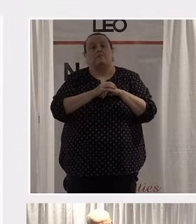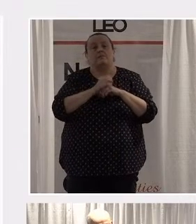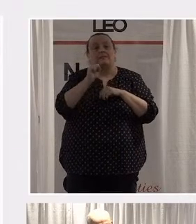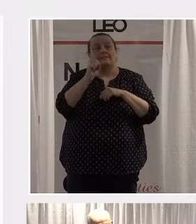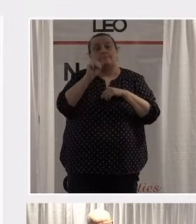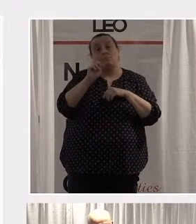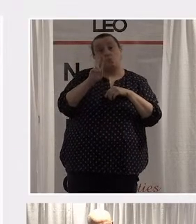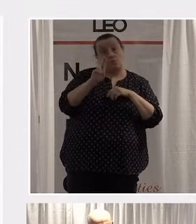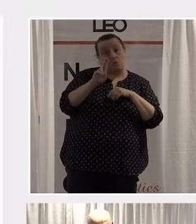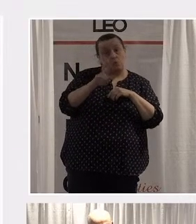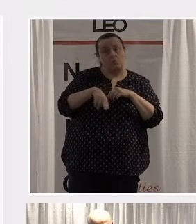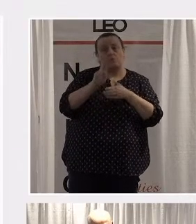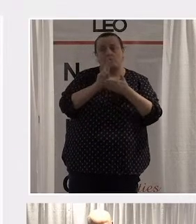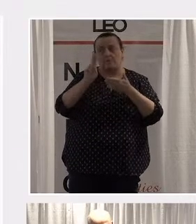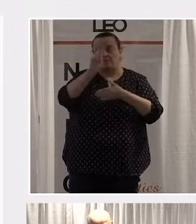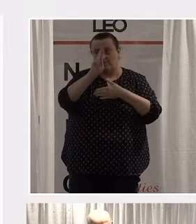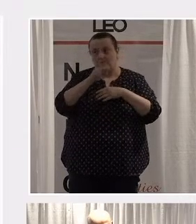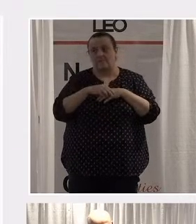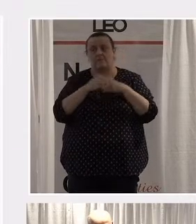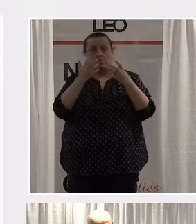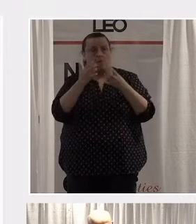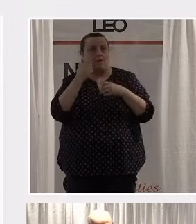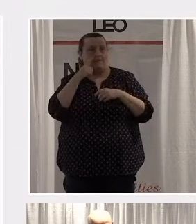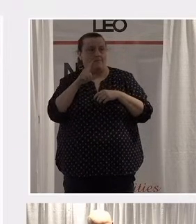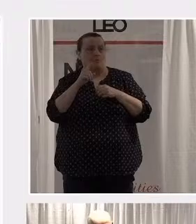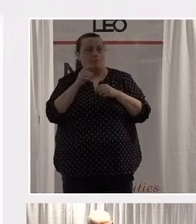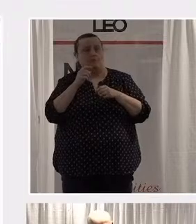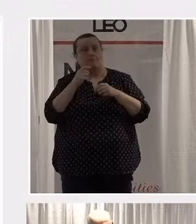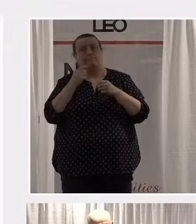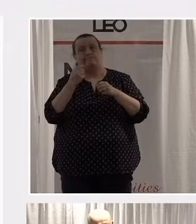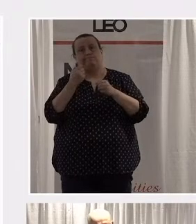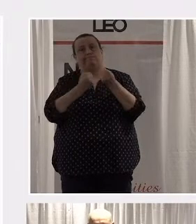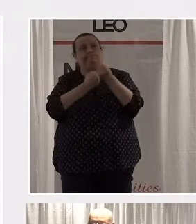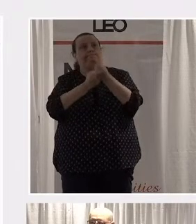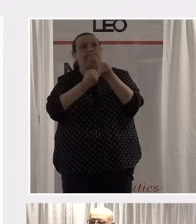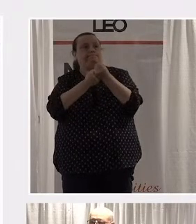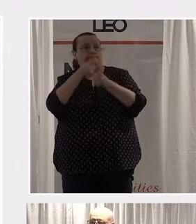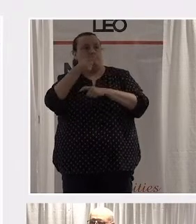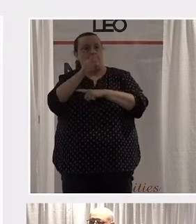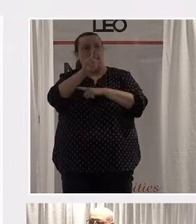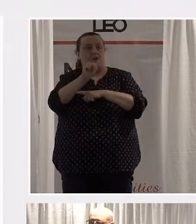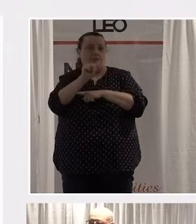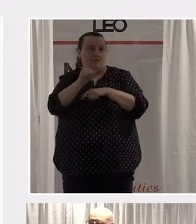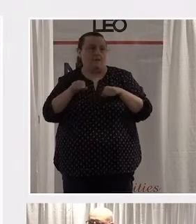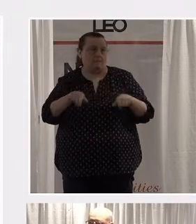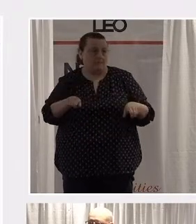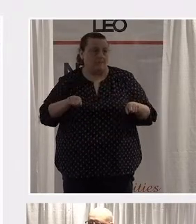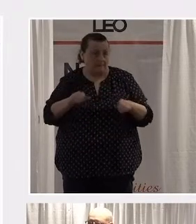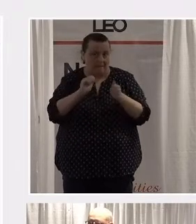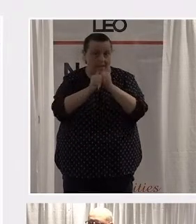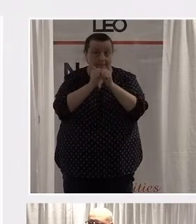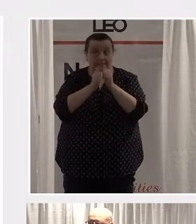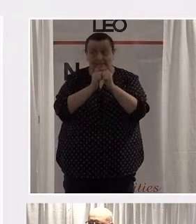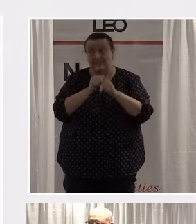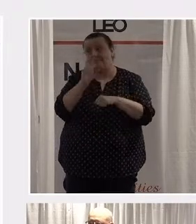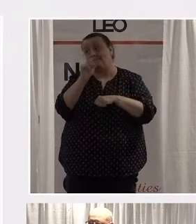PROFESSIONAL ENDORSEMENT AGENT FOR PARA-ATHLETES. SO, VAN, CONGRATULATIONS, IT IS A PLEASURE TO MEET YOU